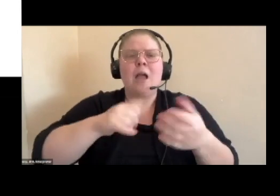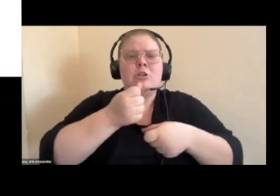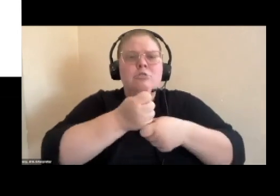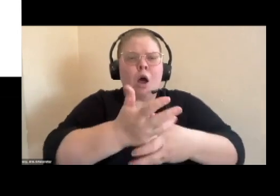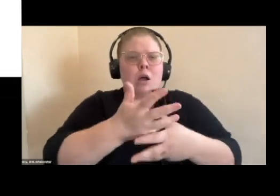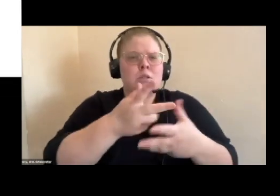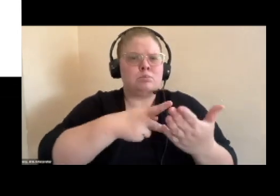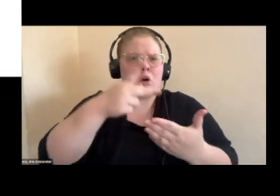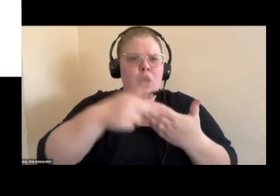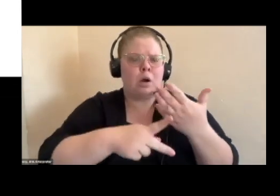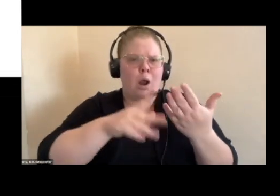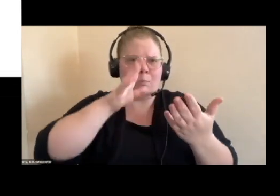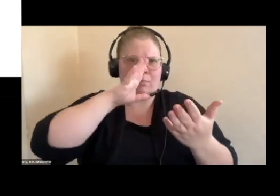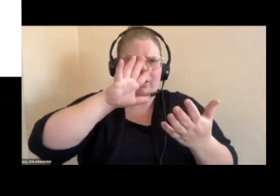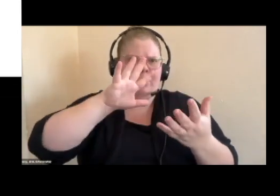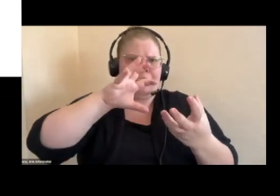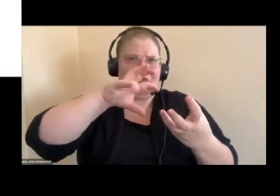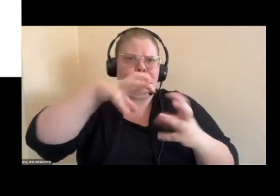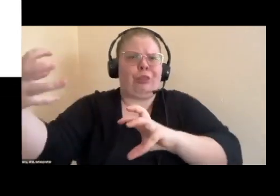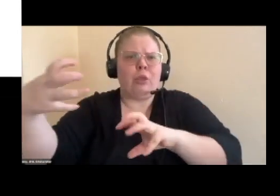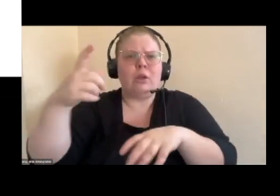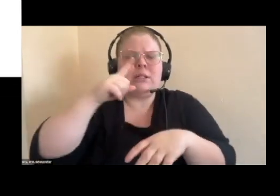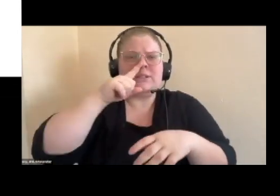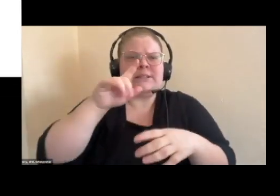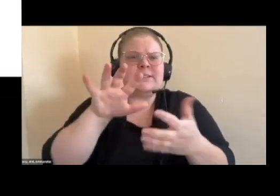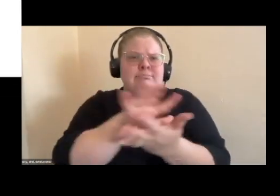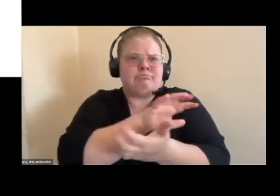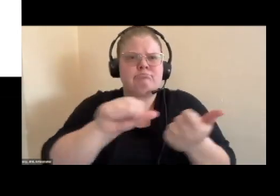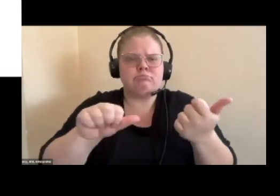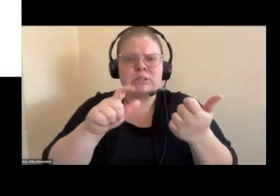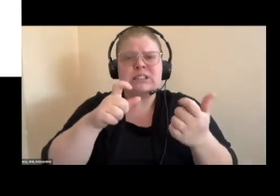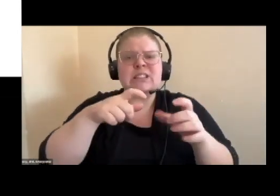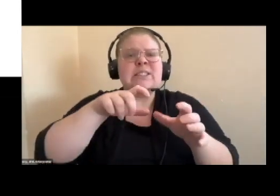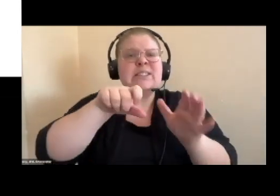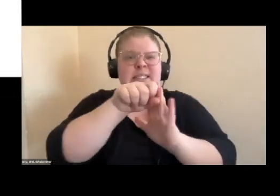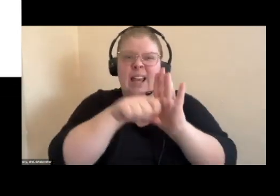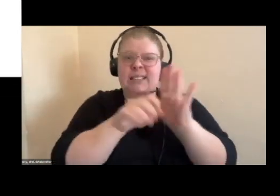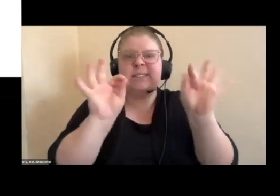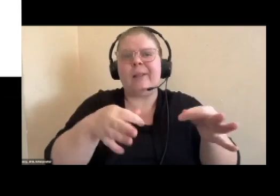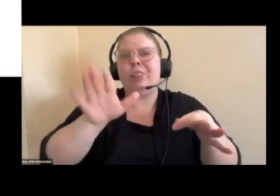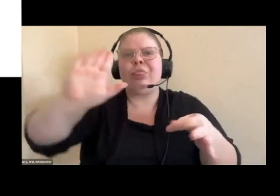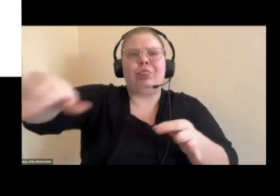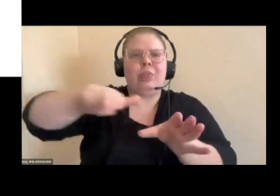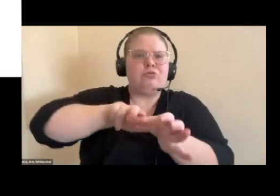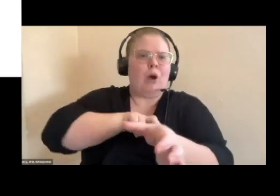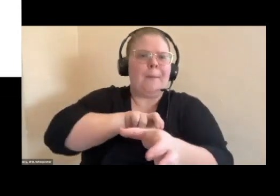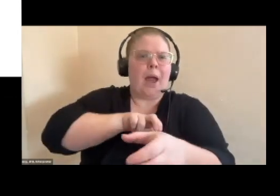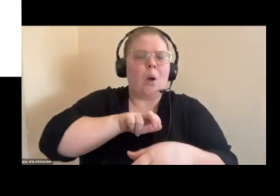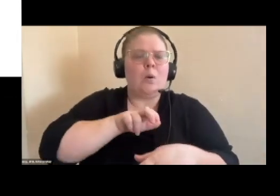States were dropping out. The number of transitions had dropped more than,